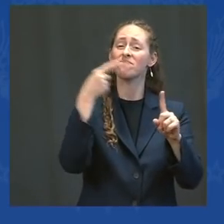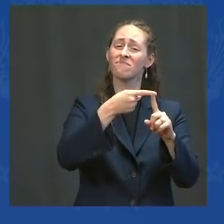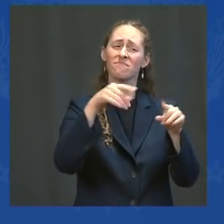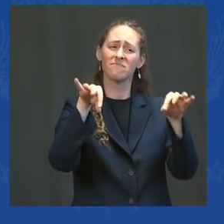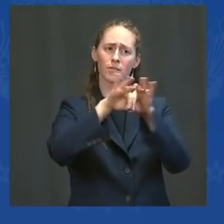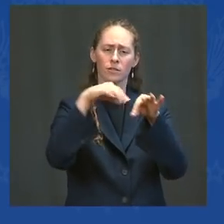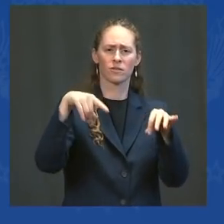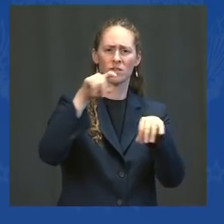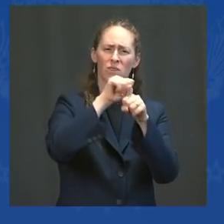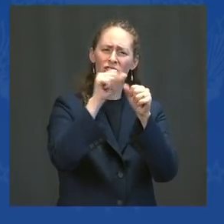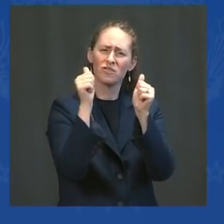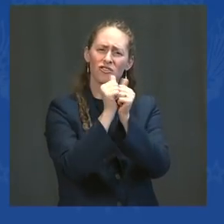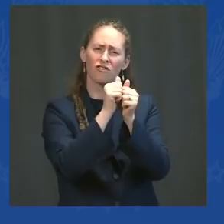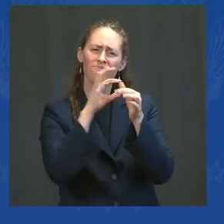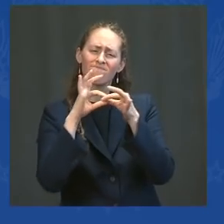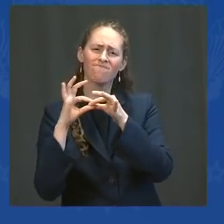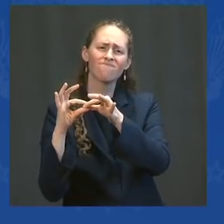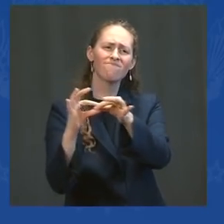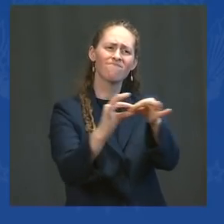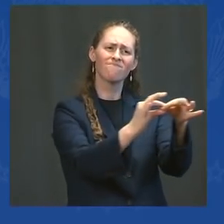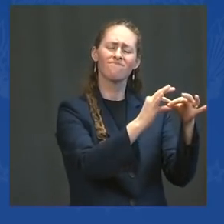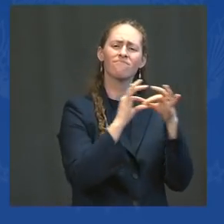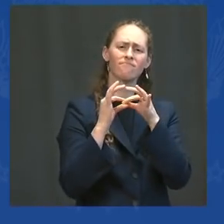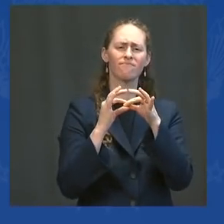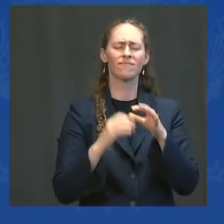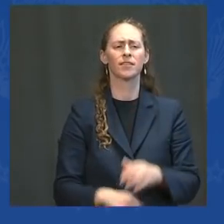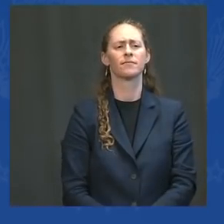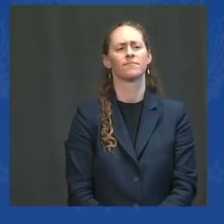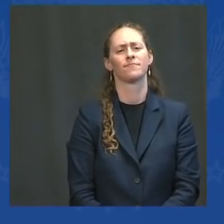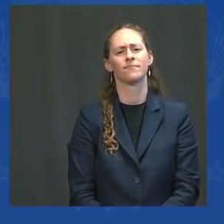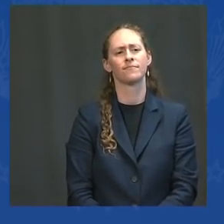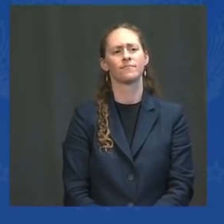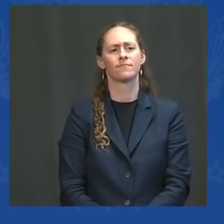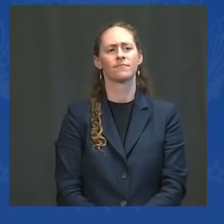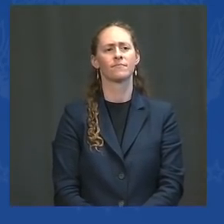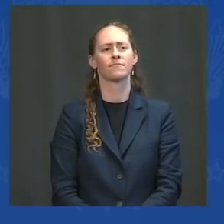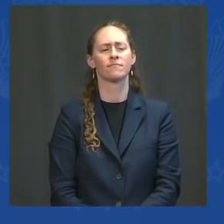we must have in order to protect our democracy.